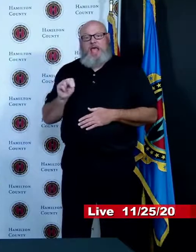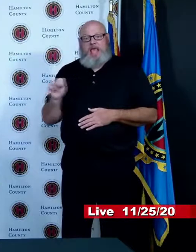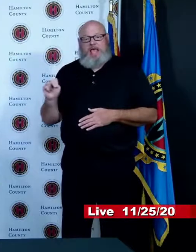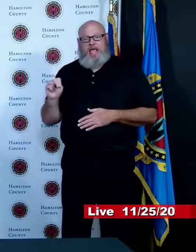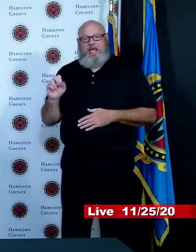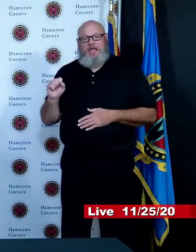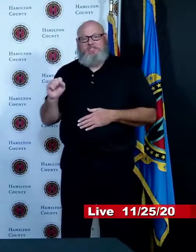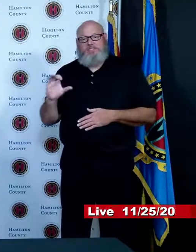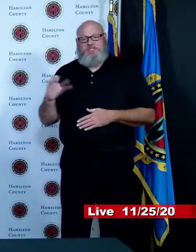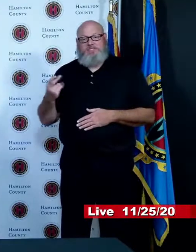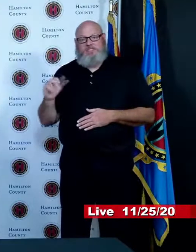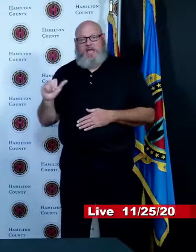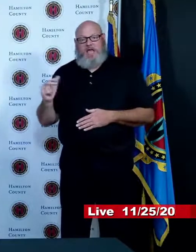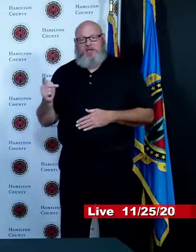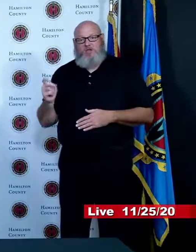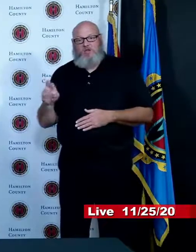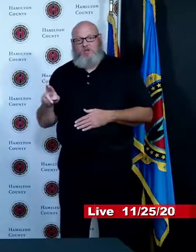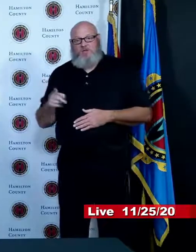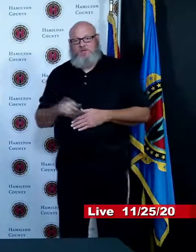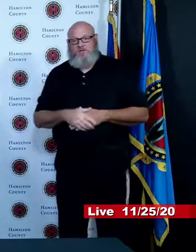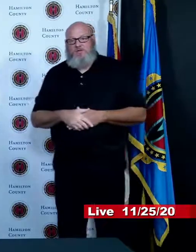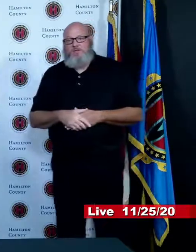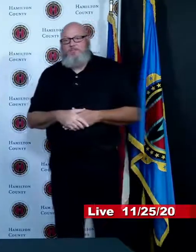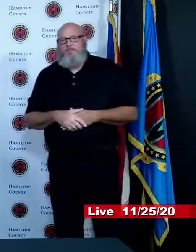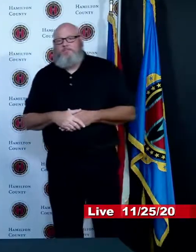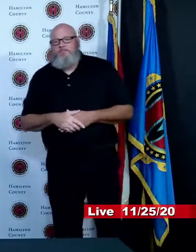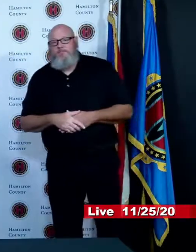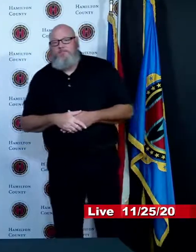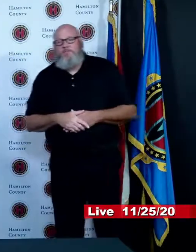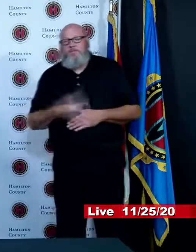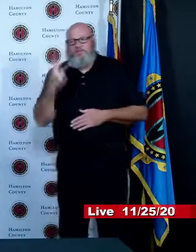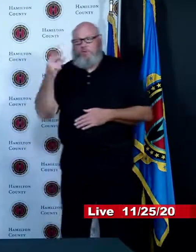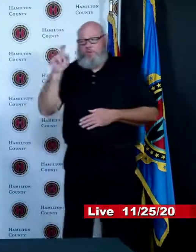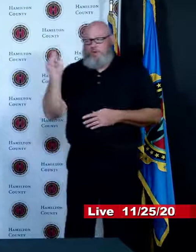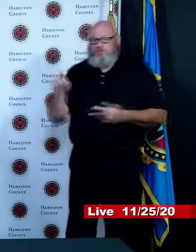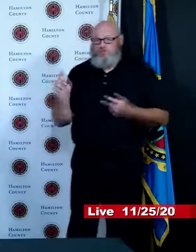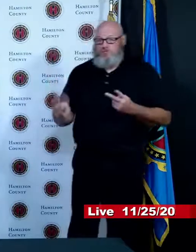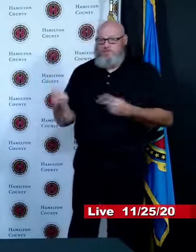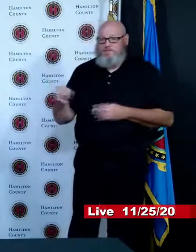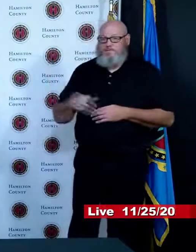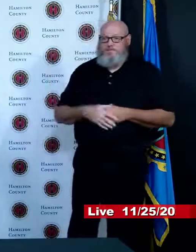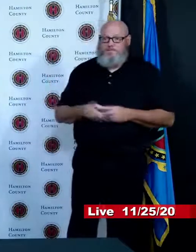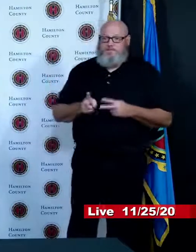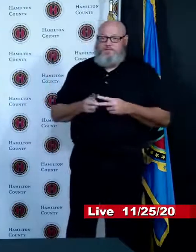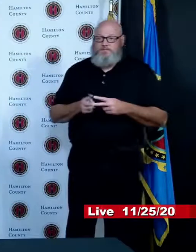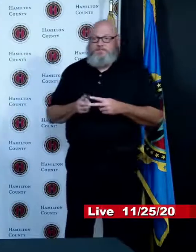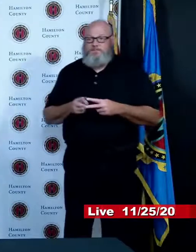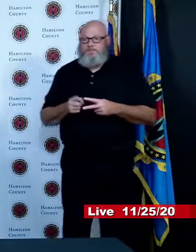for taking my question two things first of all Commissioner Kesterman how confident are